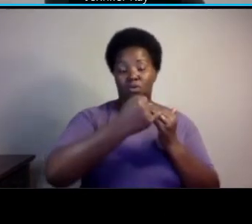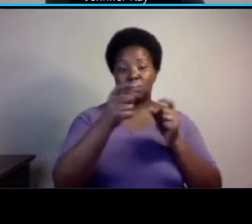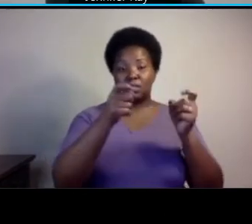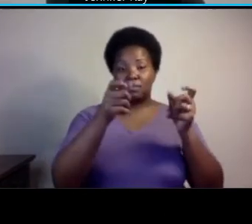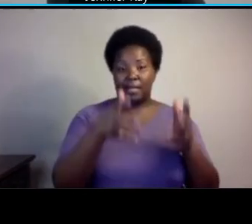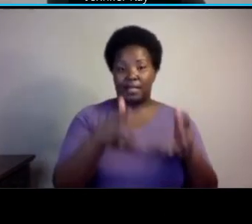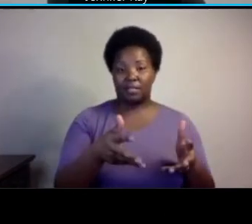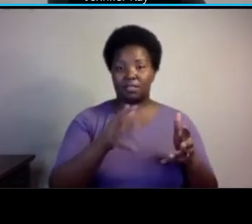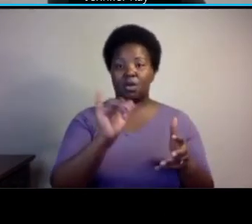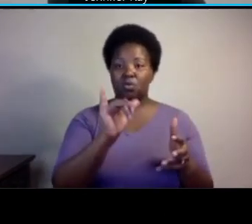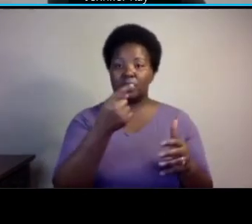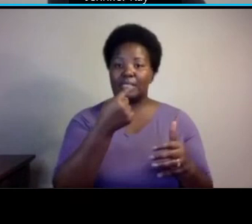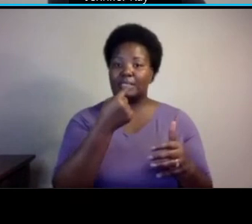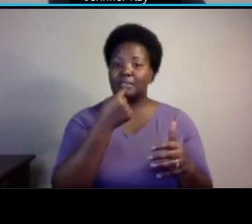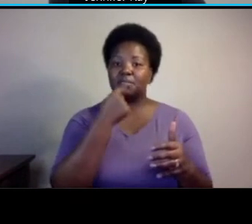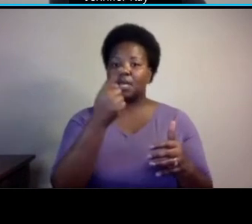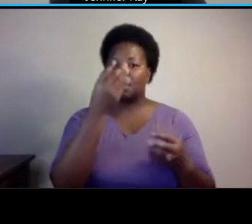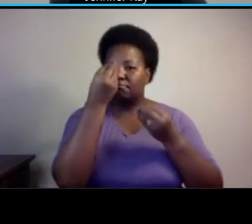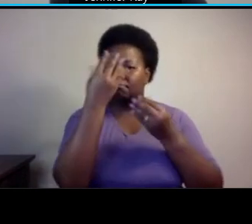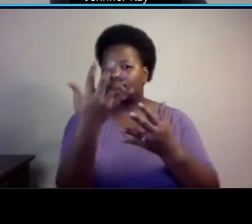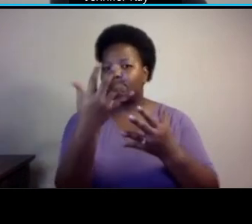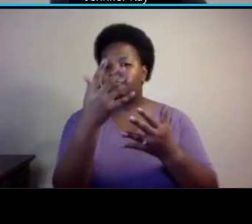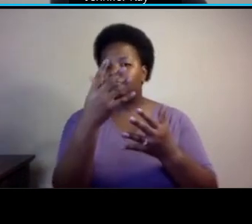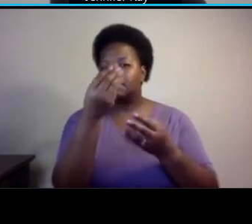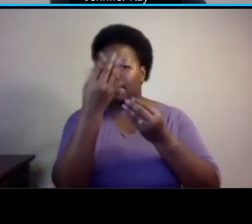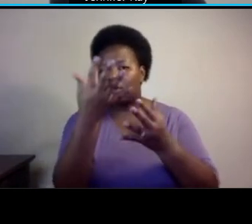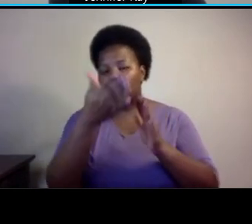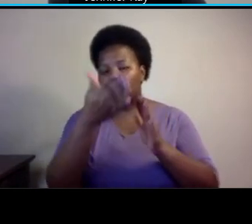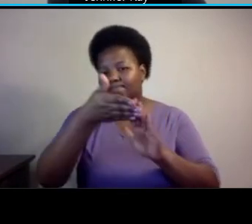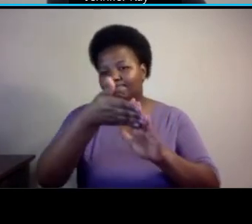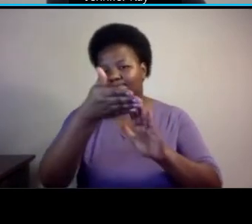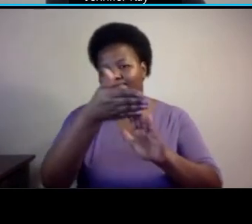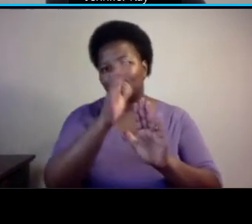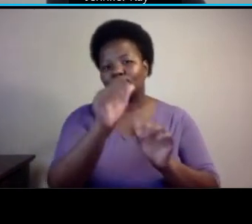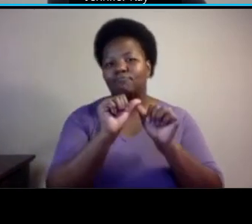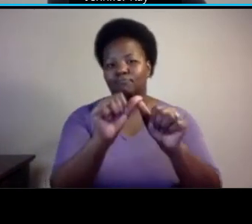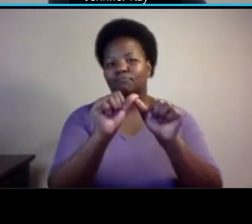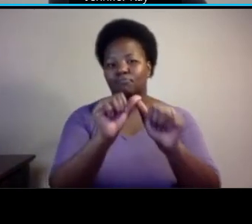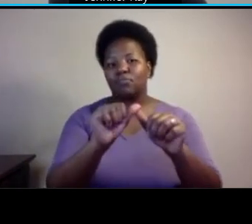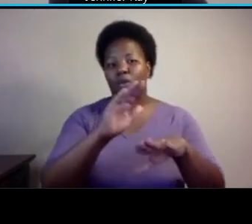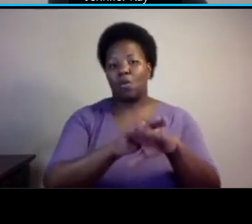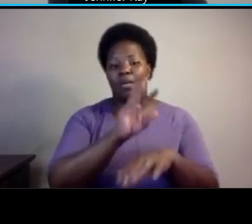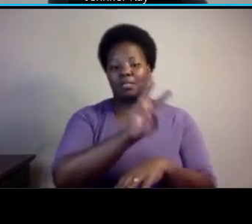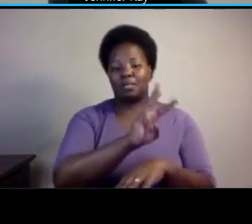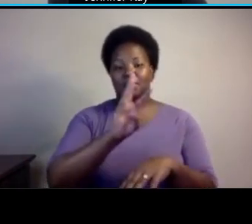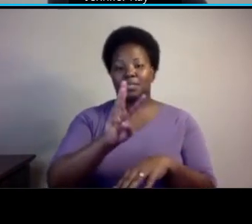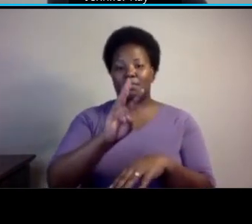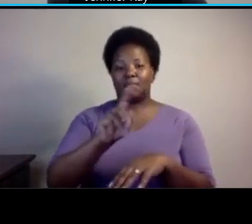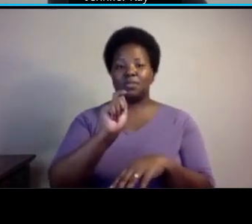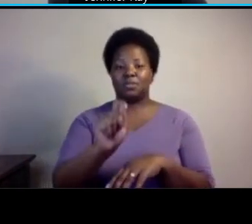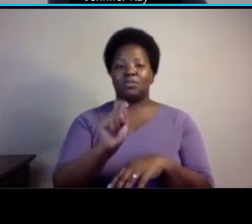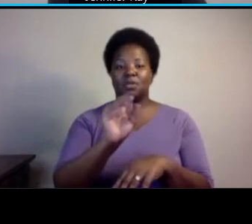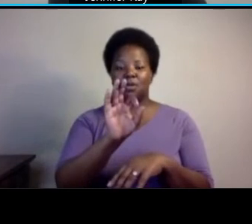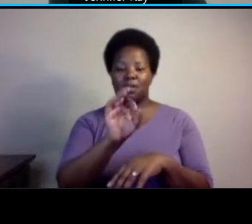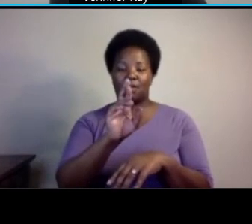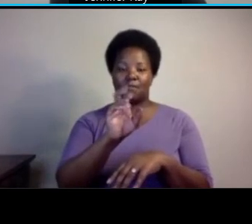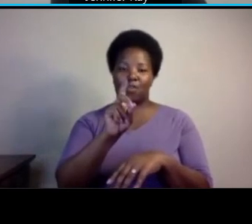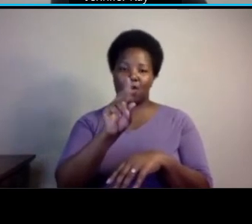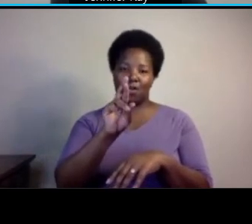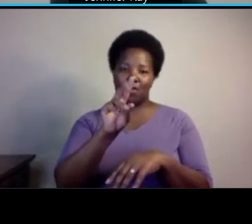to date with everything that is going on at the project website www.floridavproject.com